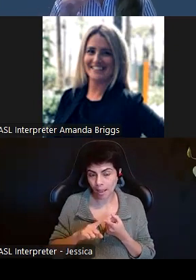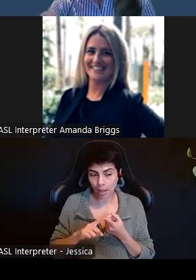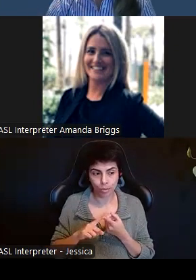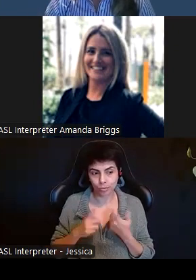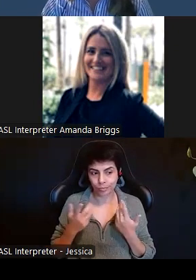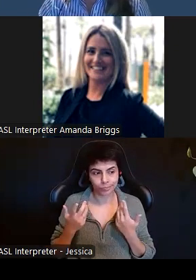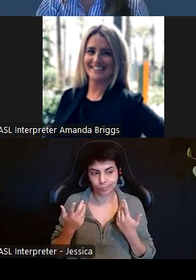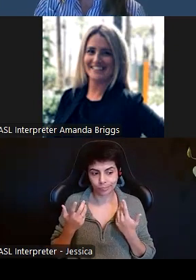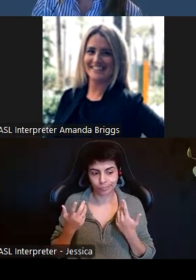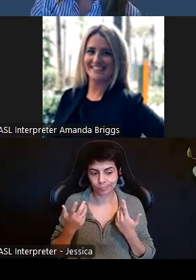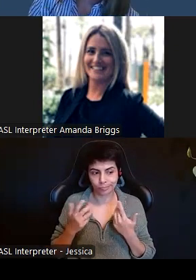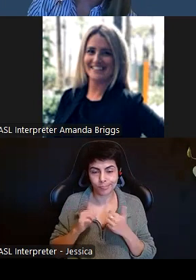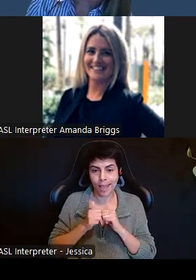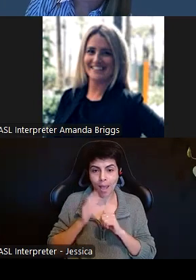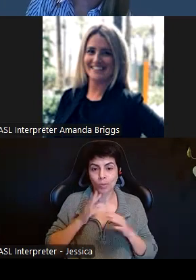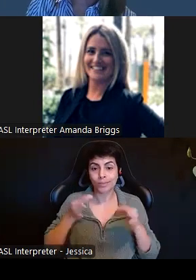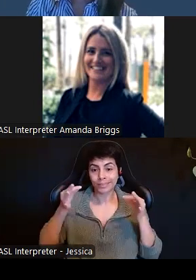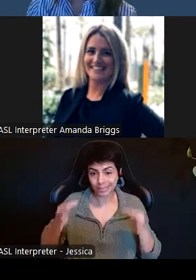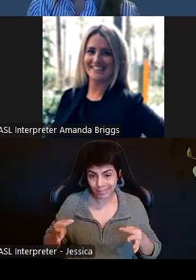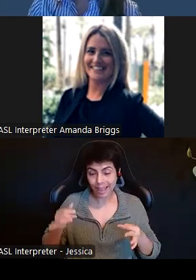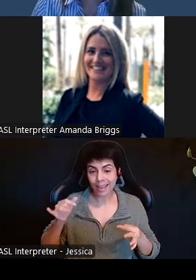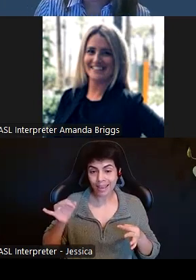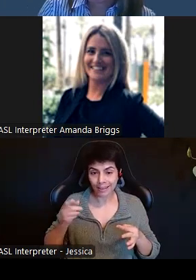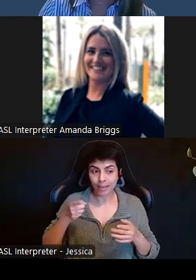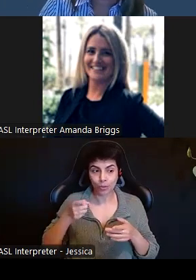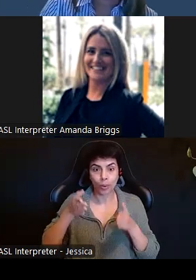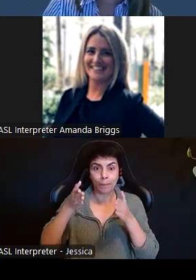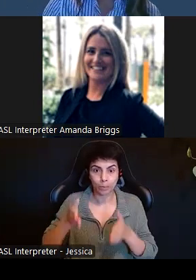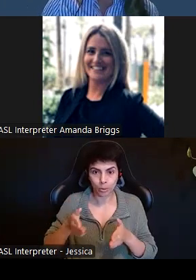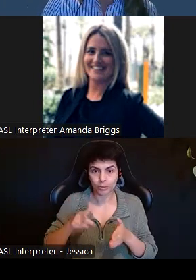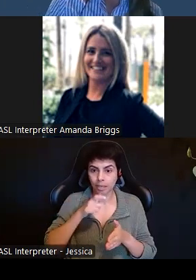will be made to determine if someone has unsatisfactory immigration status.